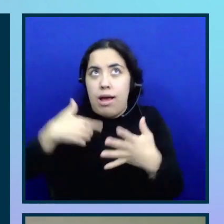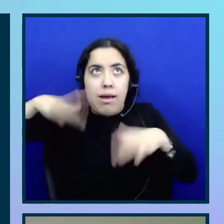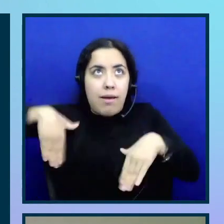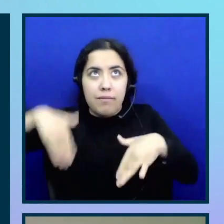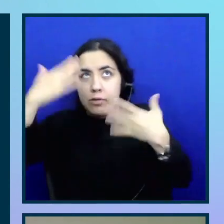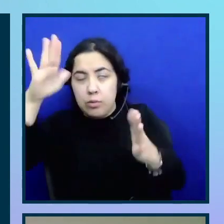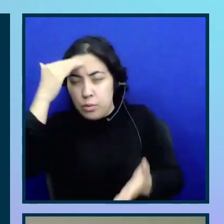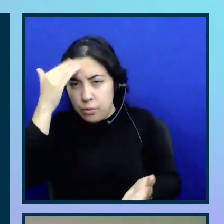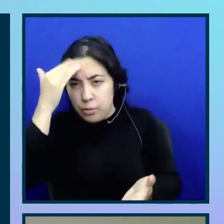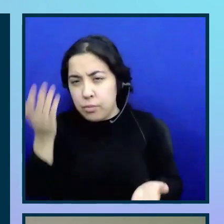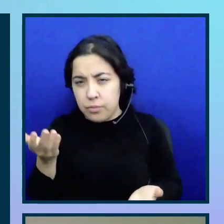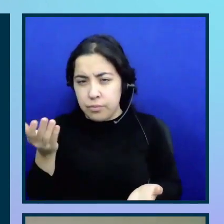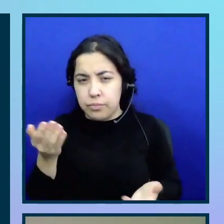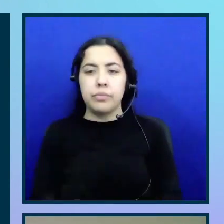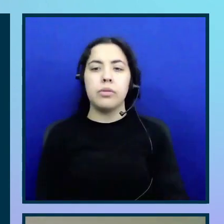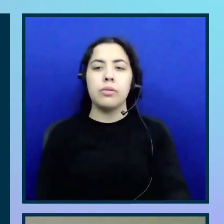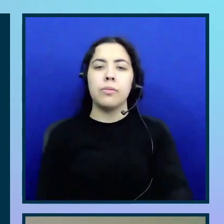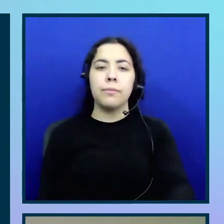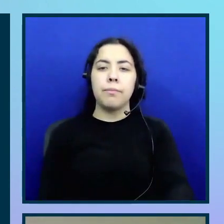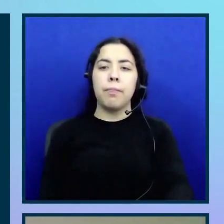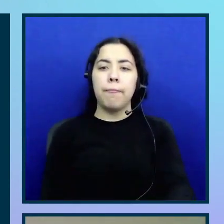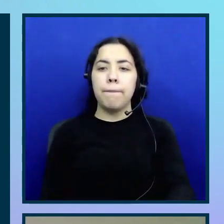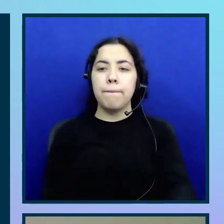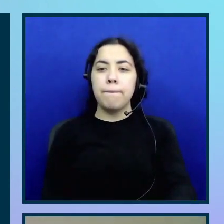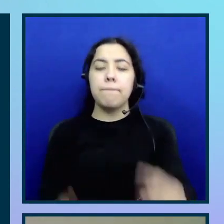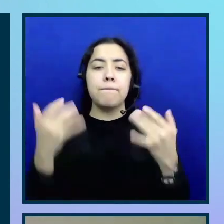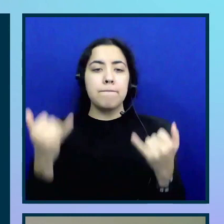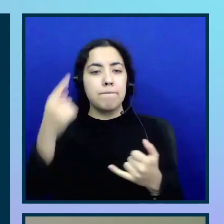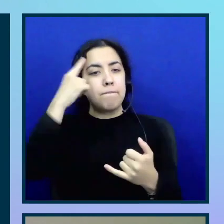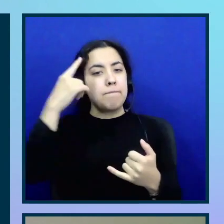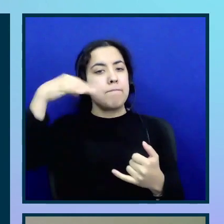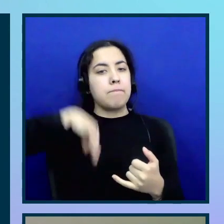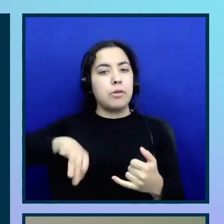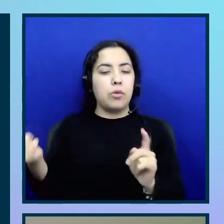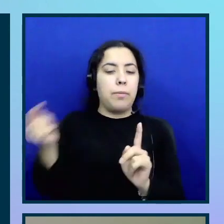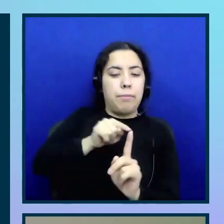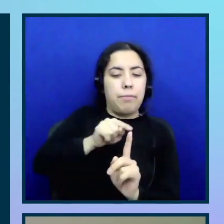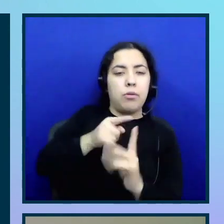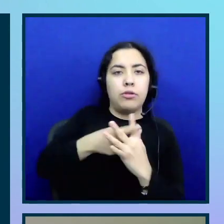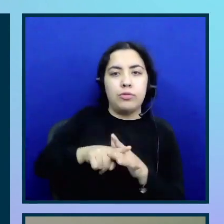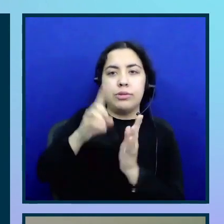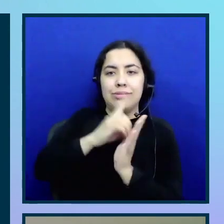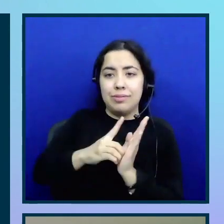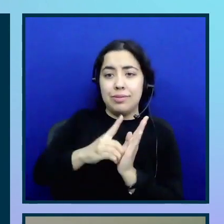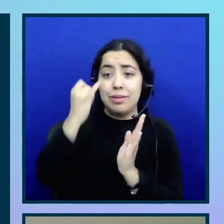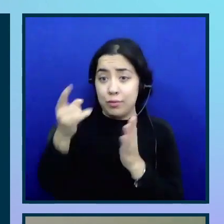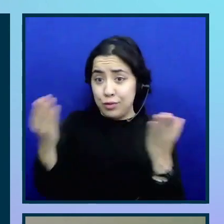And at this point, I think it's really useful to circle back to the original design. 'Cause if you're here, you've done a bunch of research.